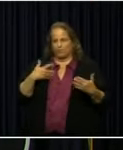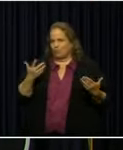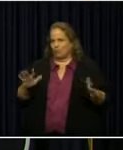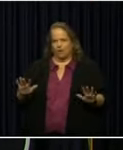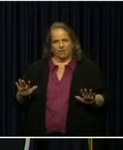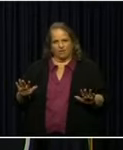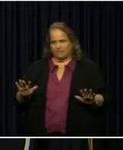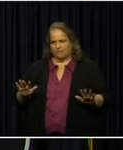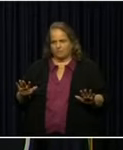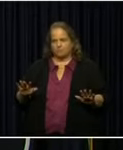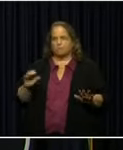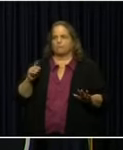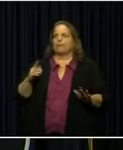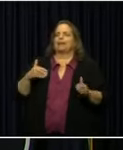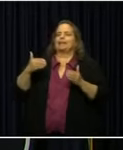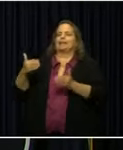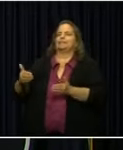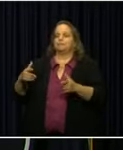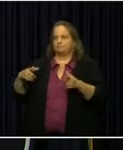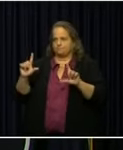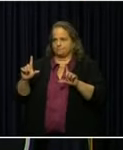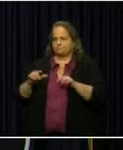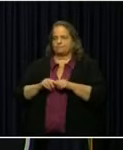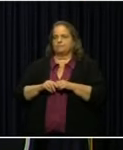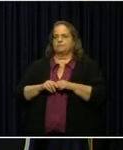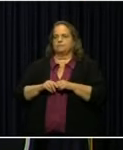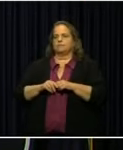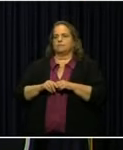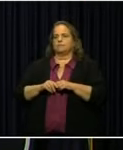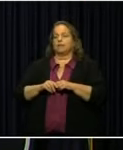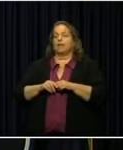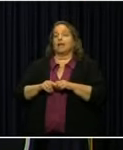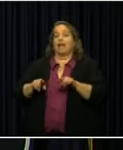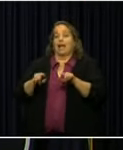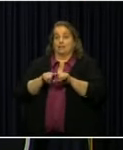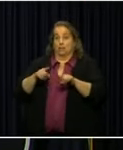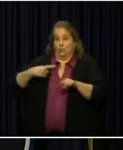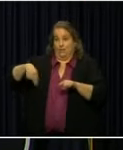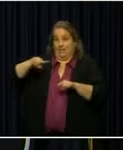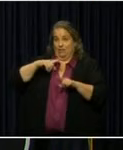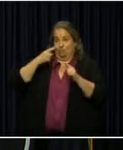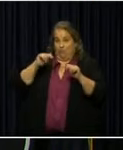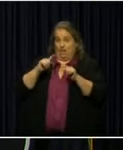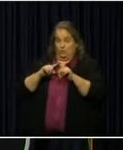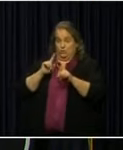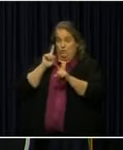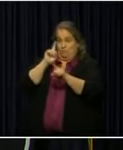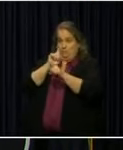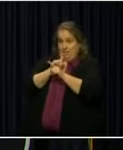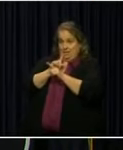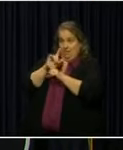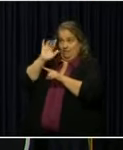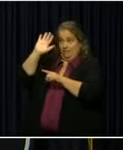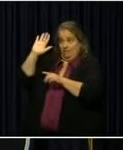OTHER THINGS WE NEED TO DO, TO HAVE THEM VETTED BY PUBLIC HEALTH SO THAT WE KNOW WE'RE GOING TO DO THINGS AS SAFELY AS WE CAN.